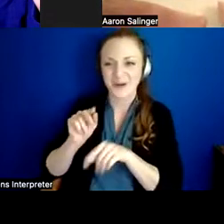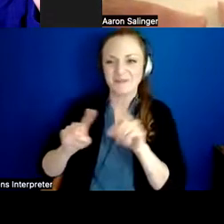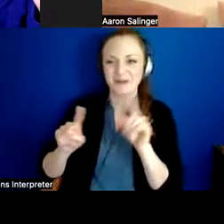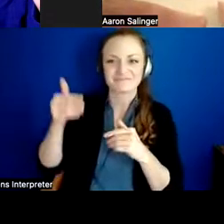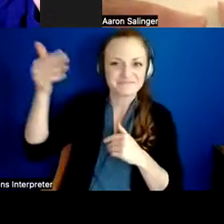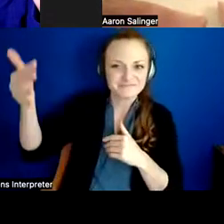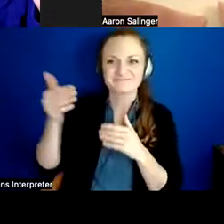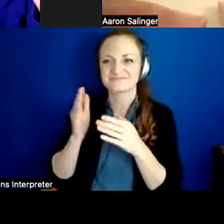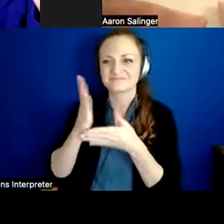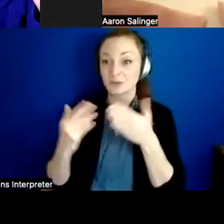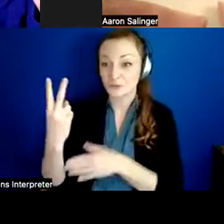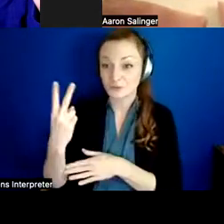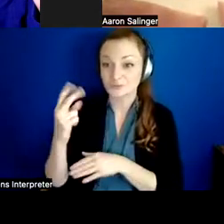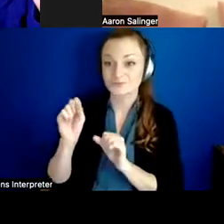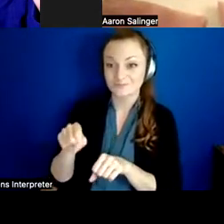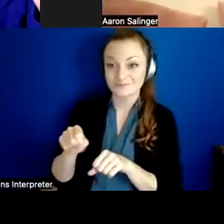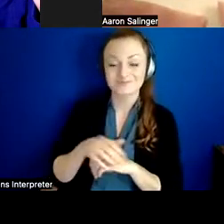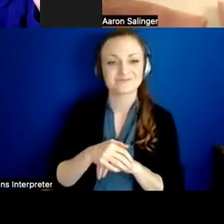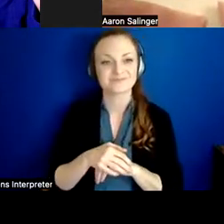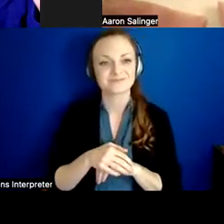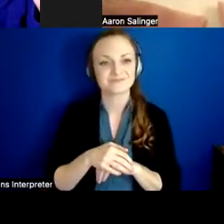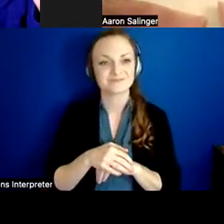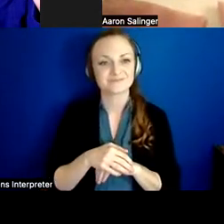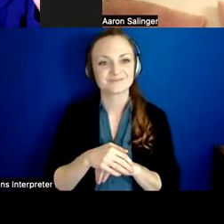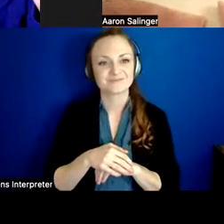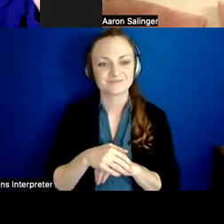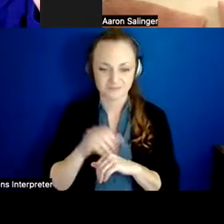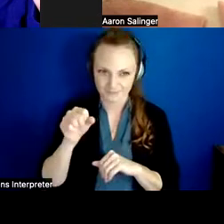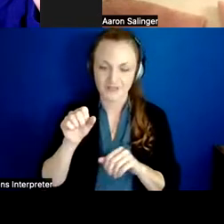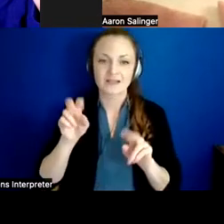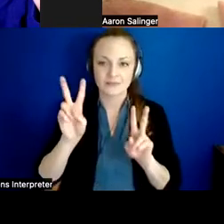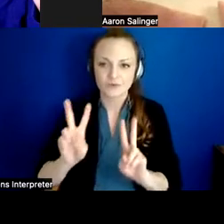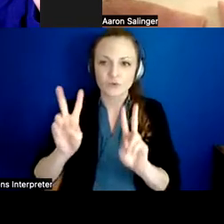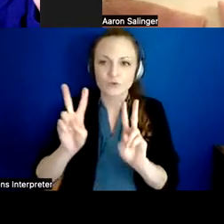few actually funeral funeral rituals are are really quite beautiful.